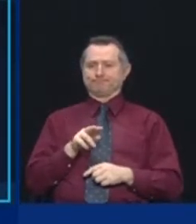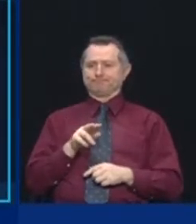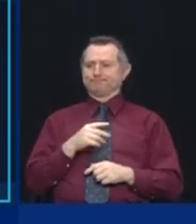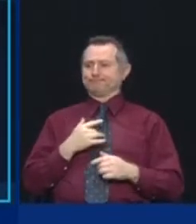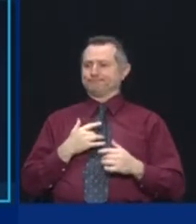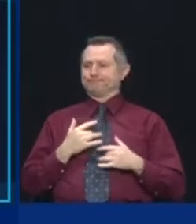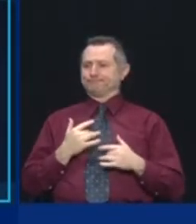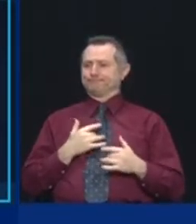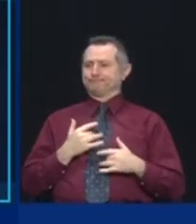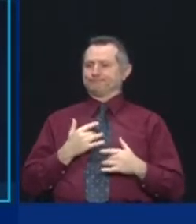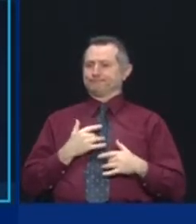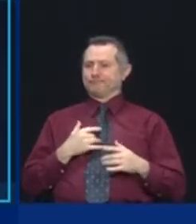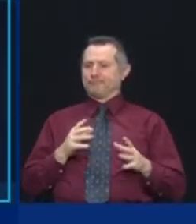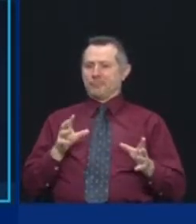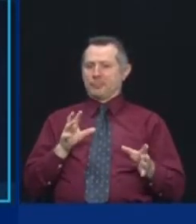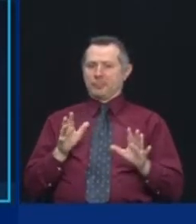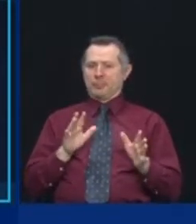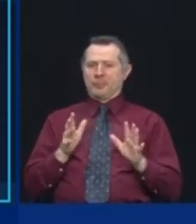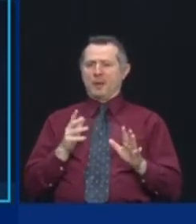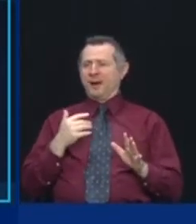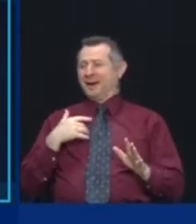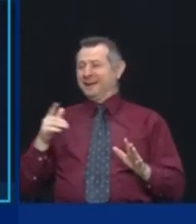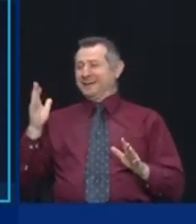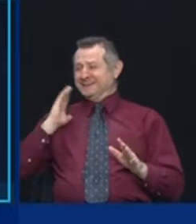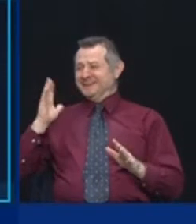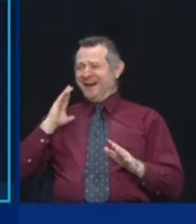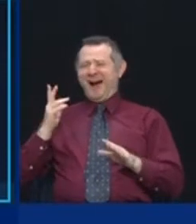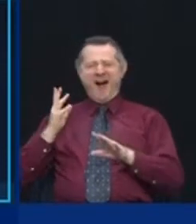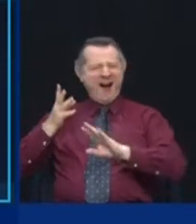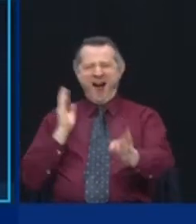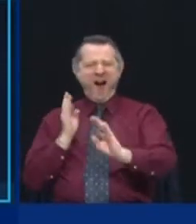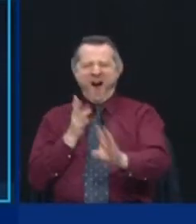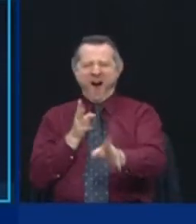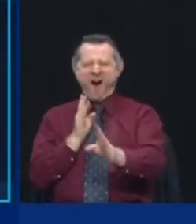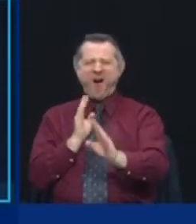SLOW ON VACCINATION. AND IF THERE'S ONE DIAL THAT GIVES ME PAUSE, IT IS THE NUMBER